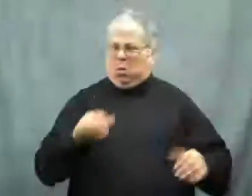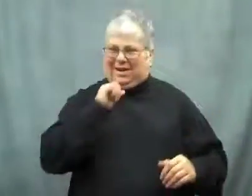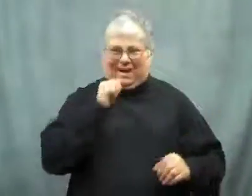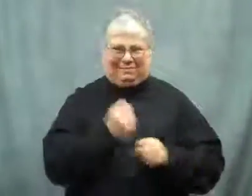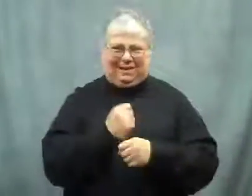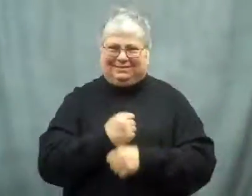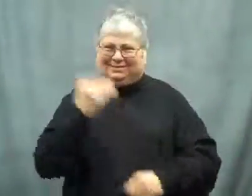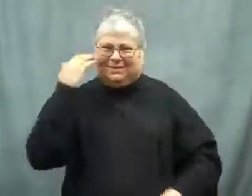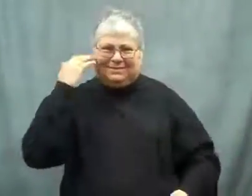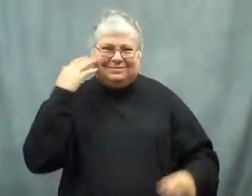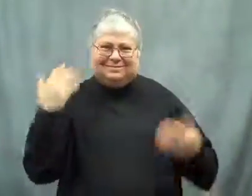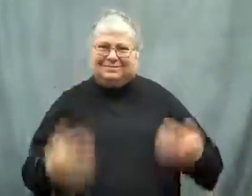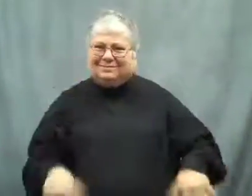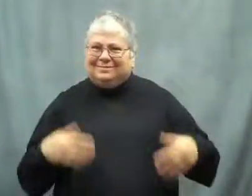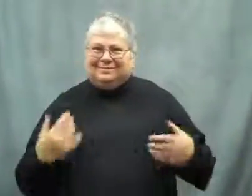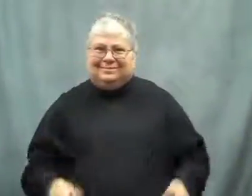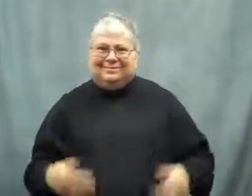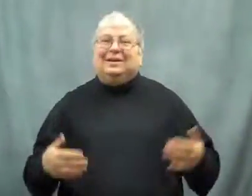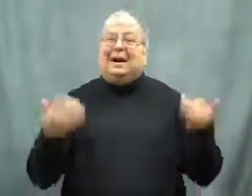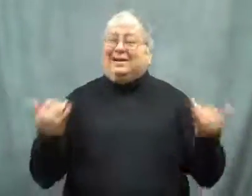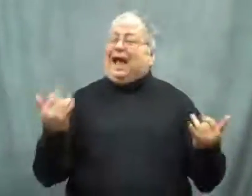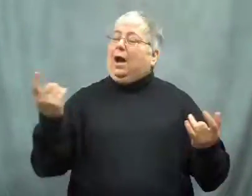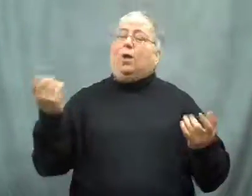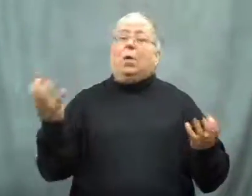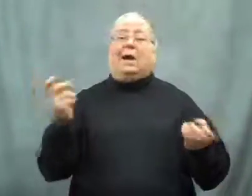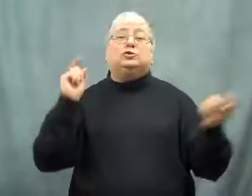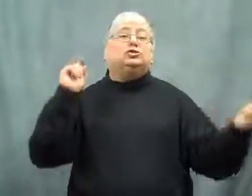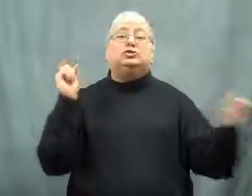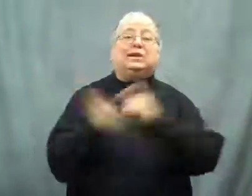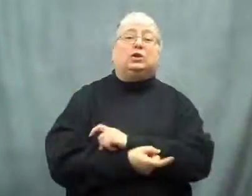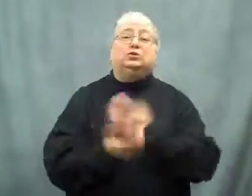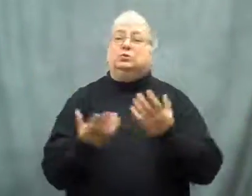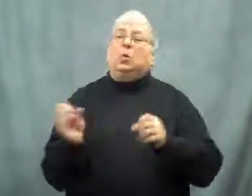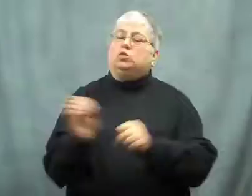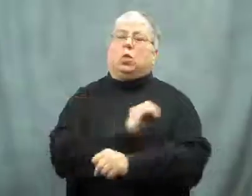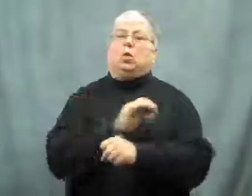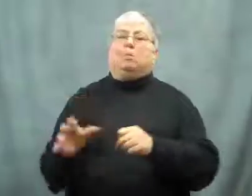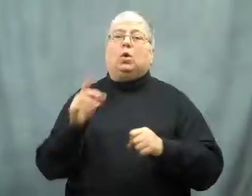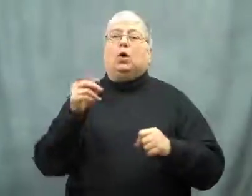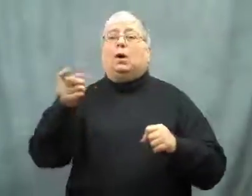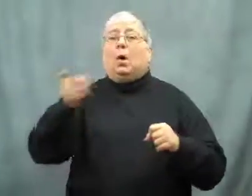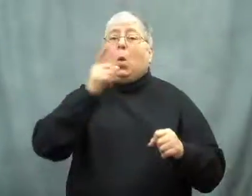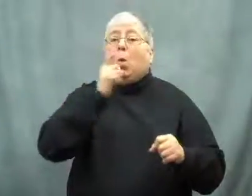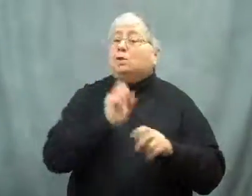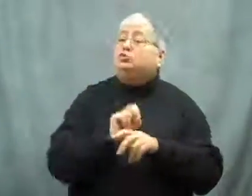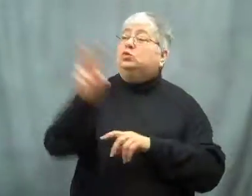He said it didn't make sense and proposed some changes.